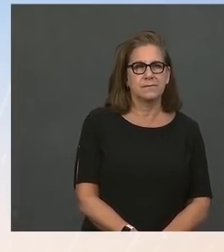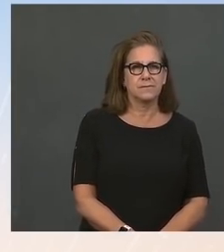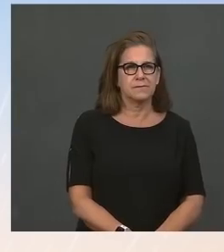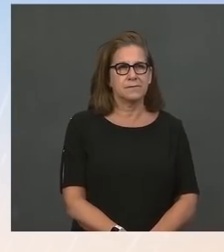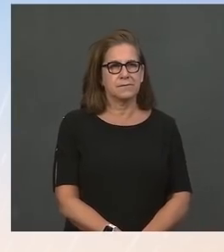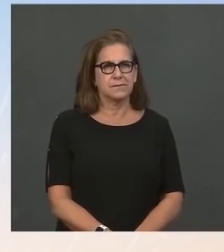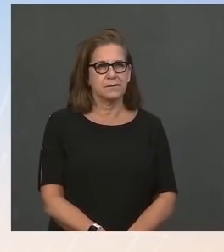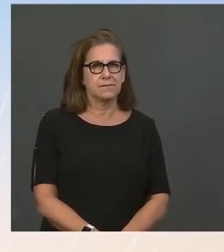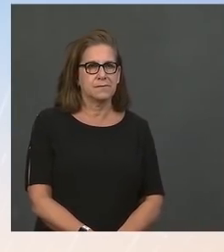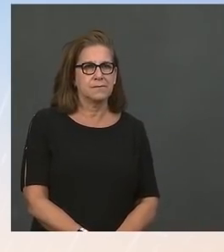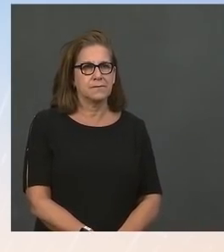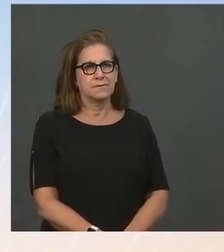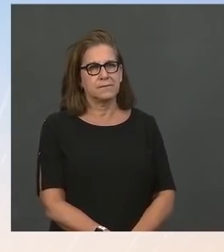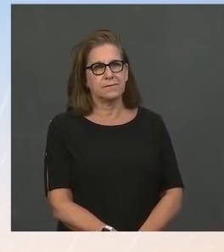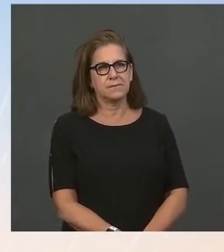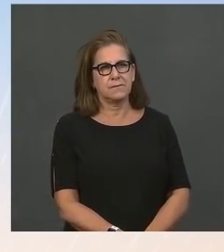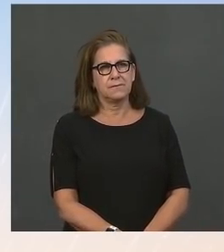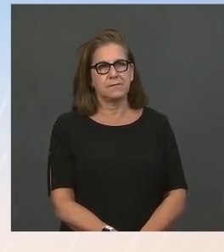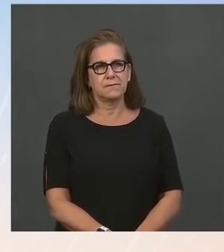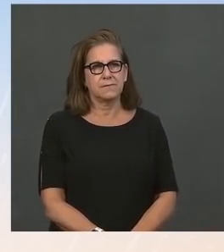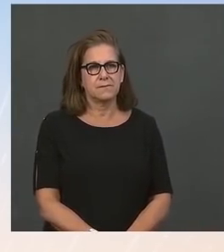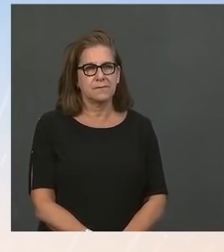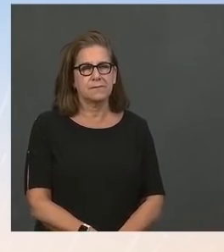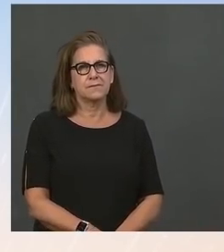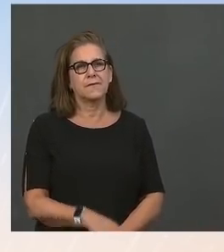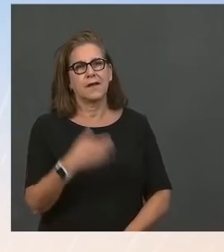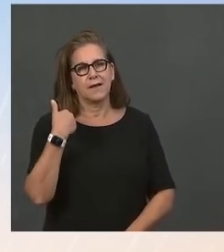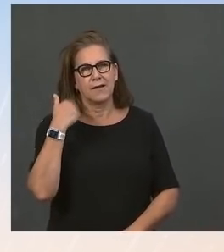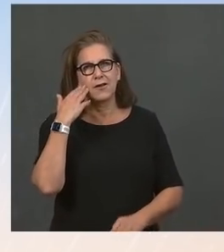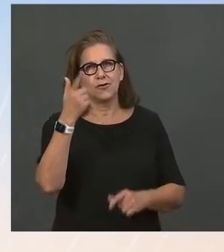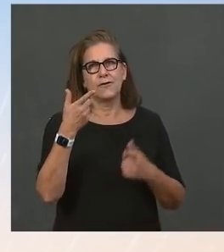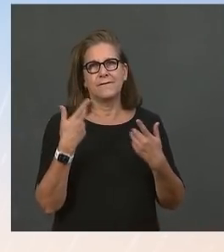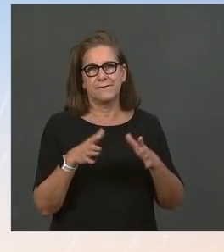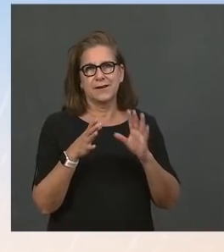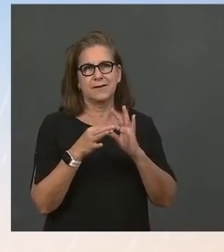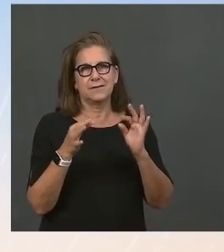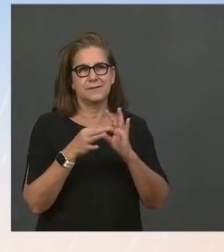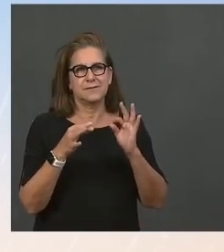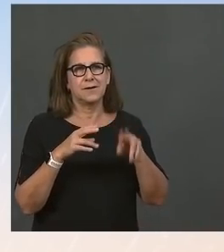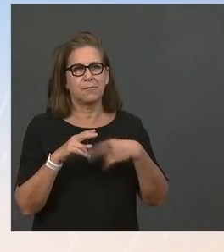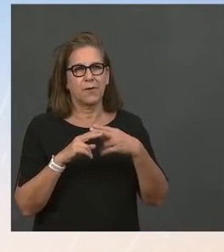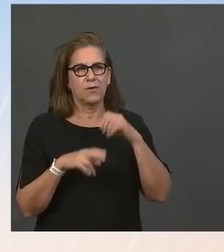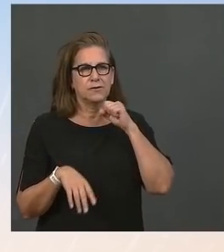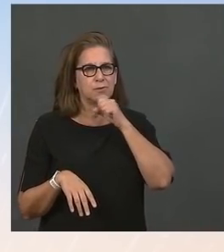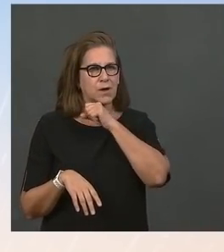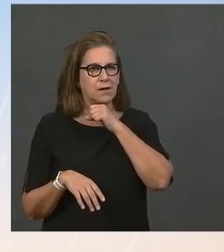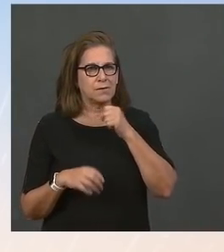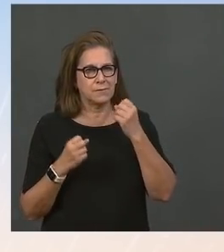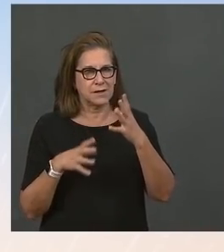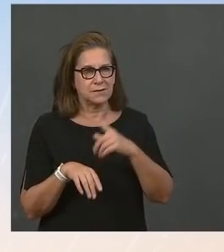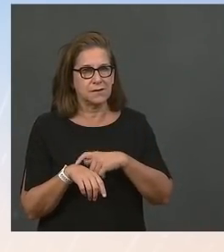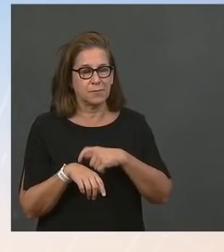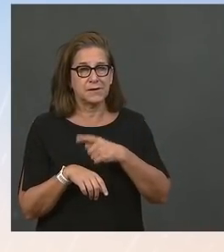like 10 times already. But as you said yourself, "Words matter." So my question is: Did the President simply misspoke last night?